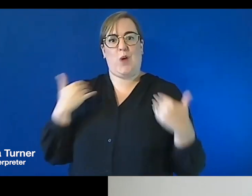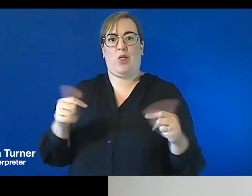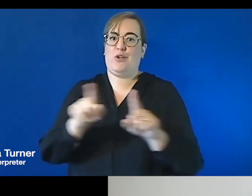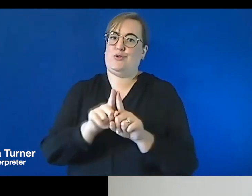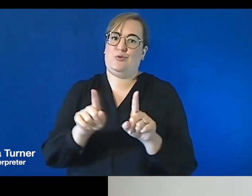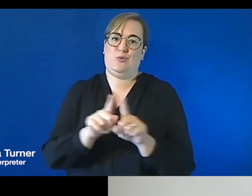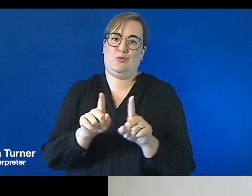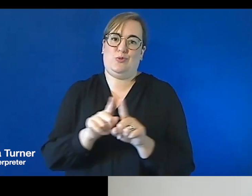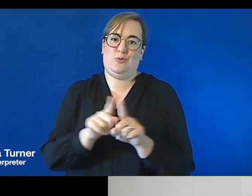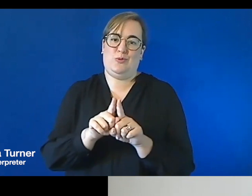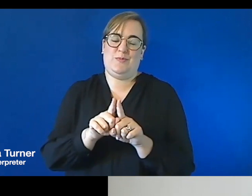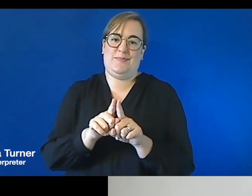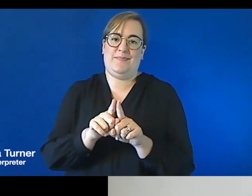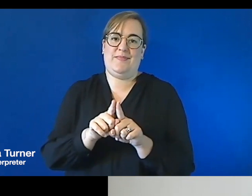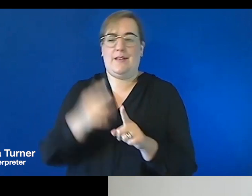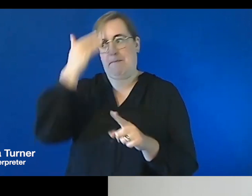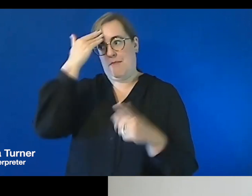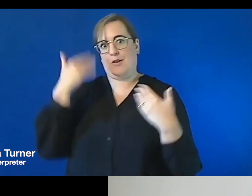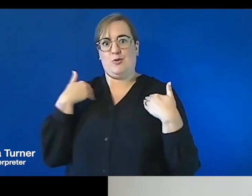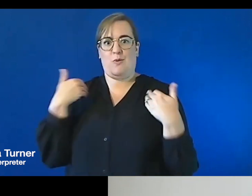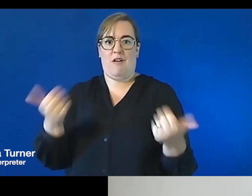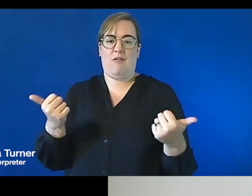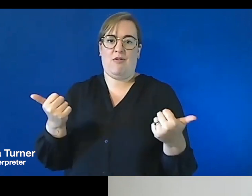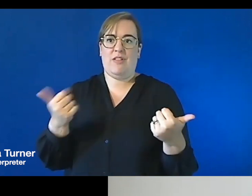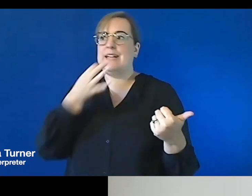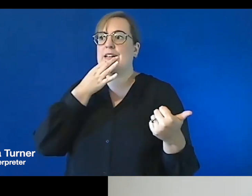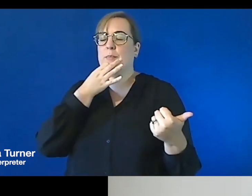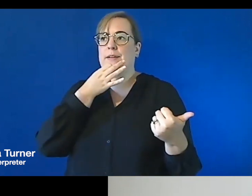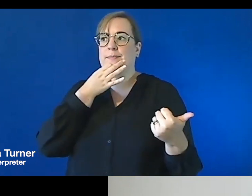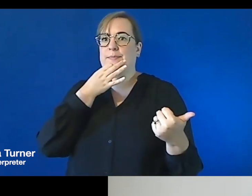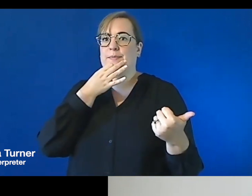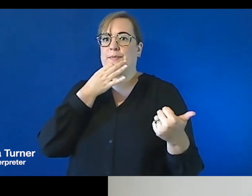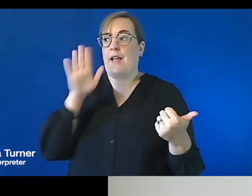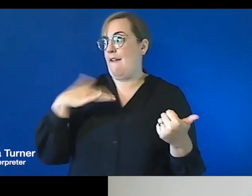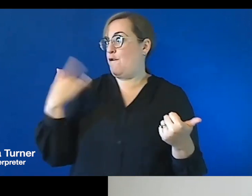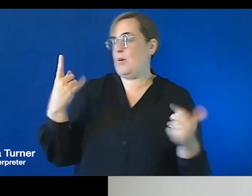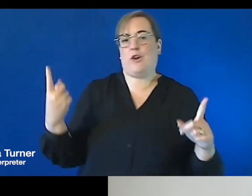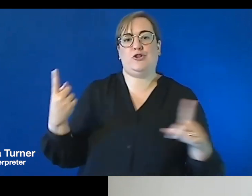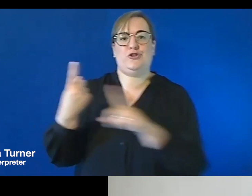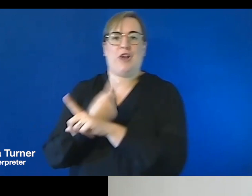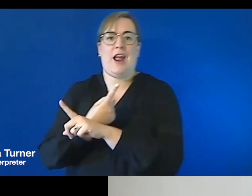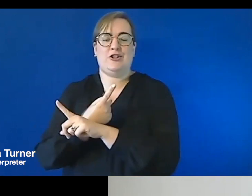I think everybody's mental health has just shifted a bit since, since you know the world has changed